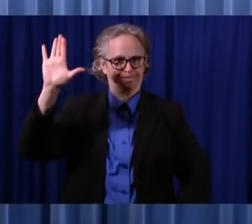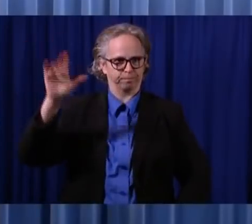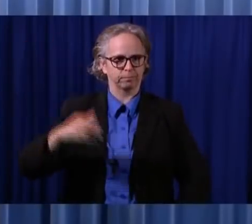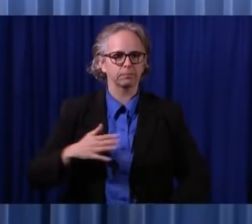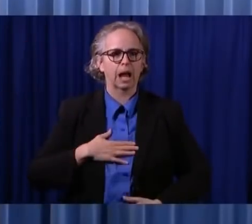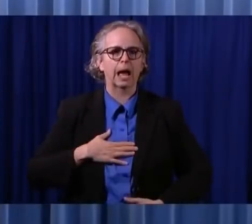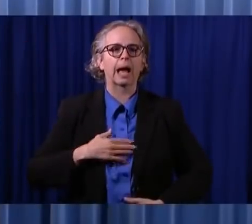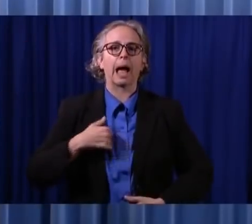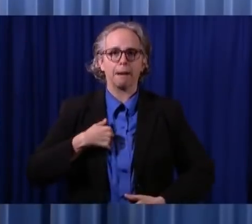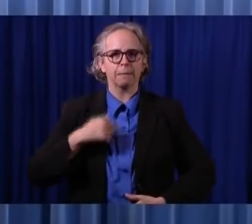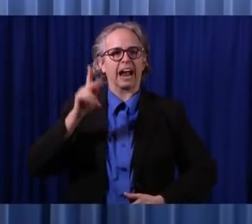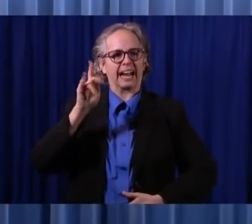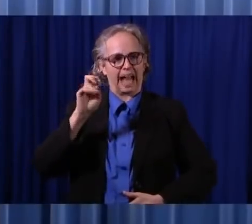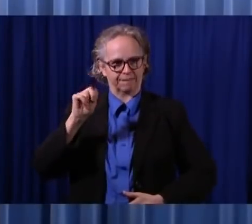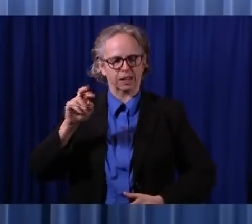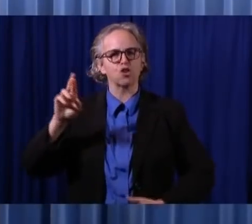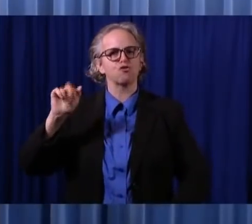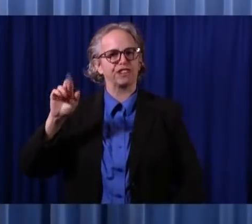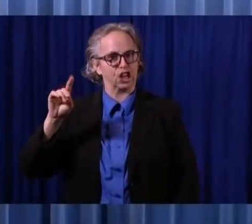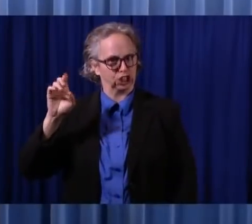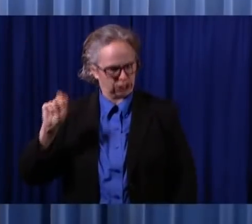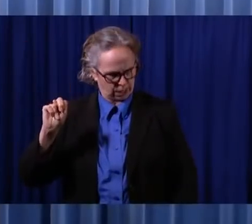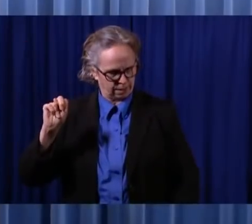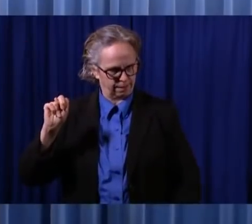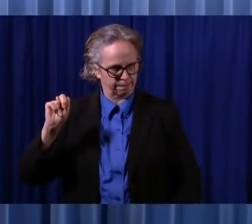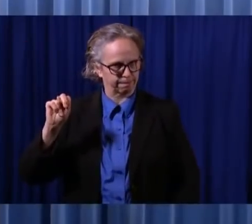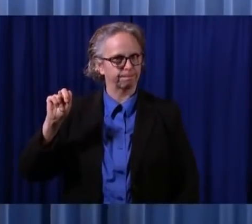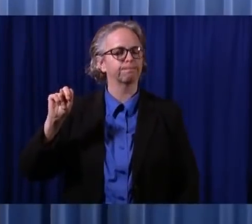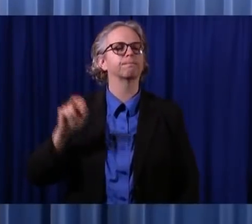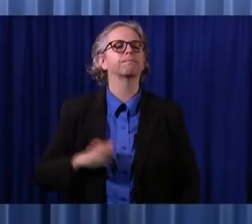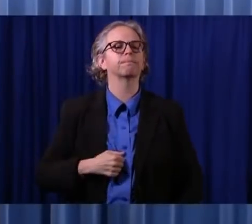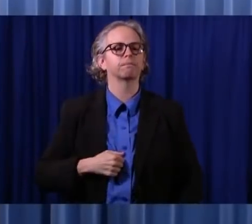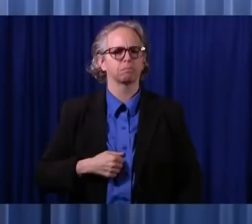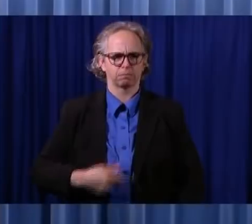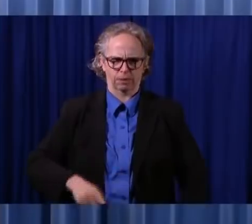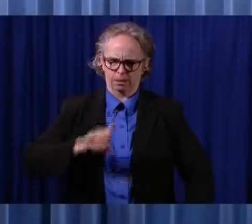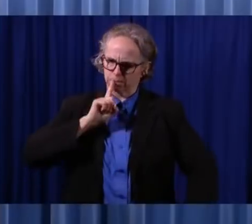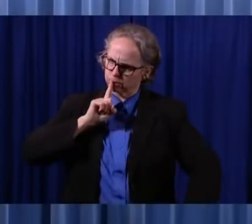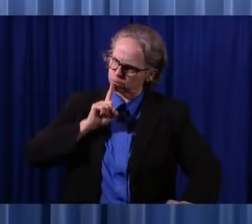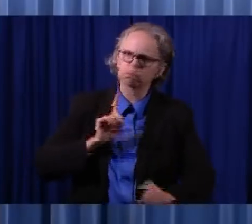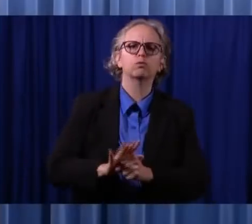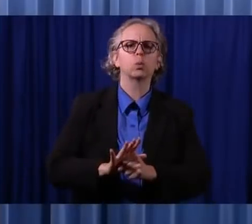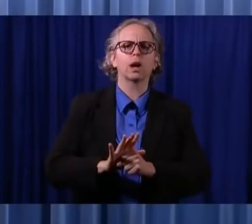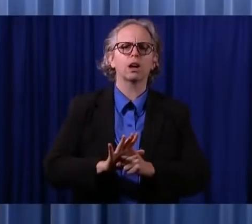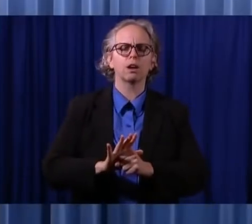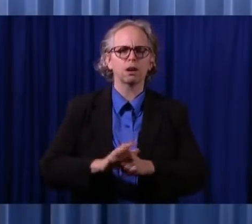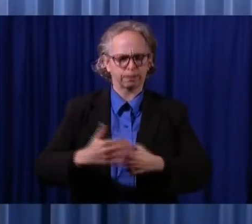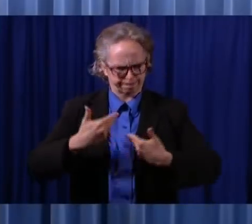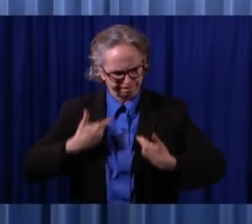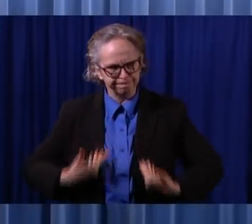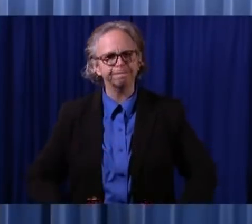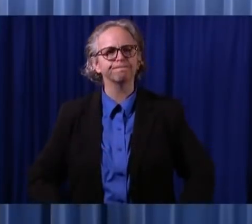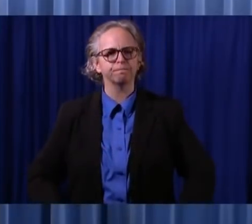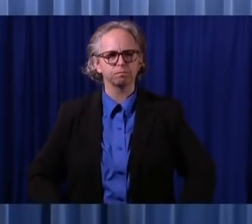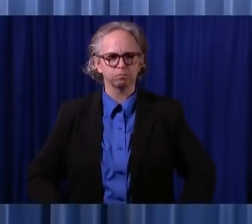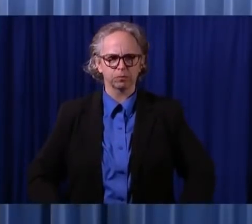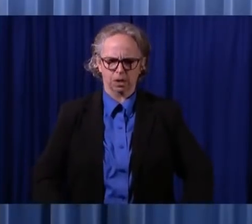KEVIN, YOU'VE GOT YOUR FAMILY THERE, THAT IS GREAT. AND TESTED. RAISE YOUR RIGHT HAND PLEASE, REPEAT AFTER ME.